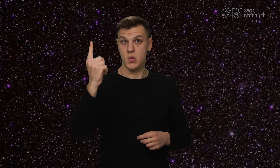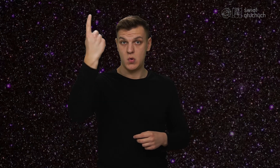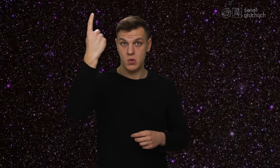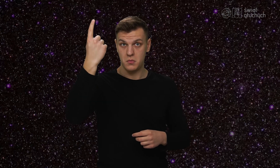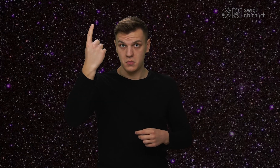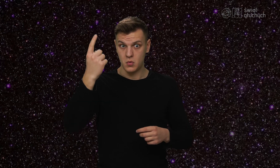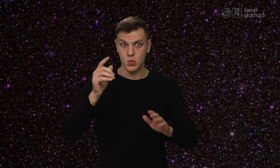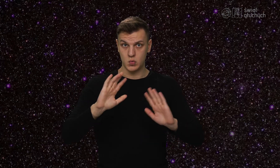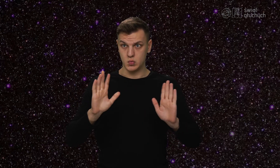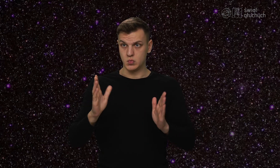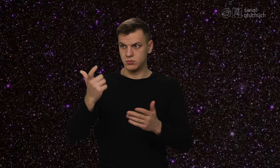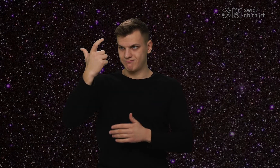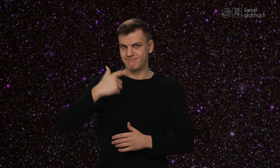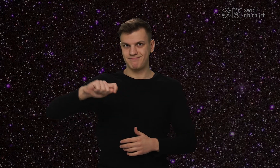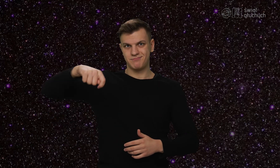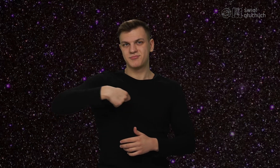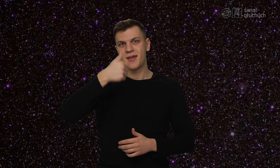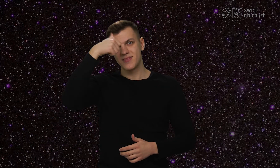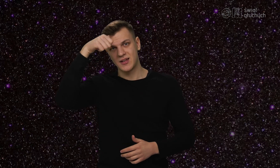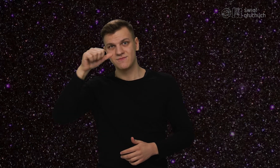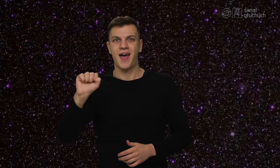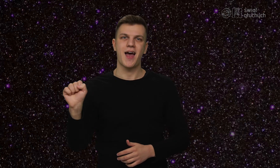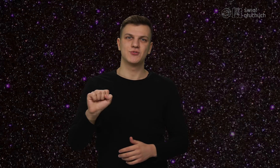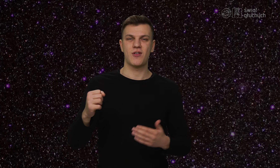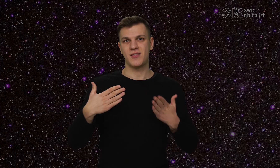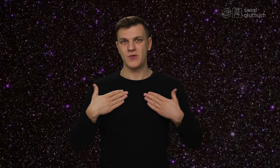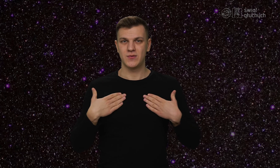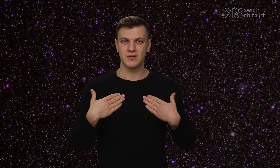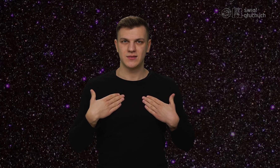How high does it take to say that someone is already in space, that they are an astronaut,